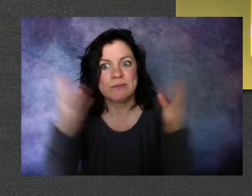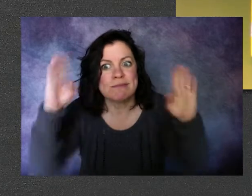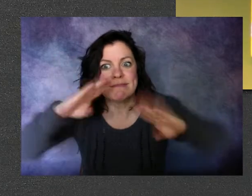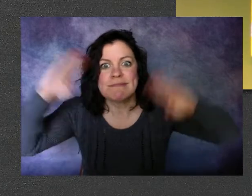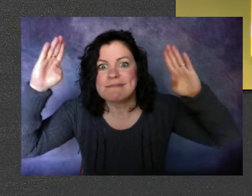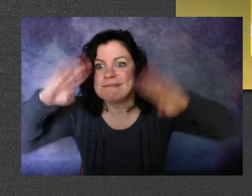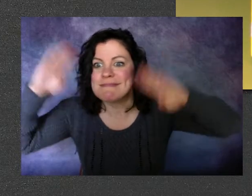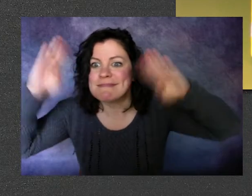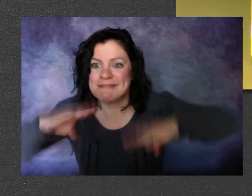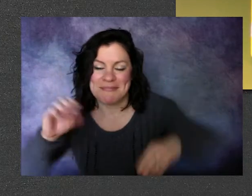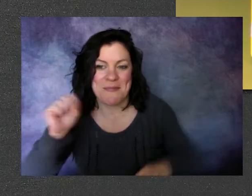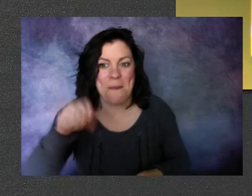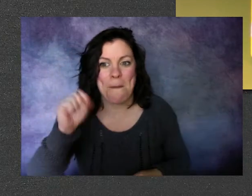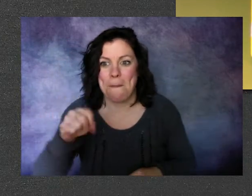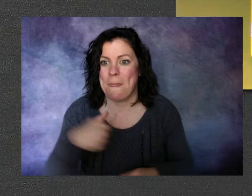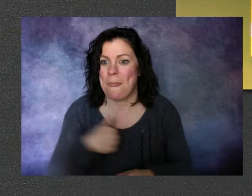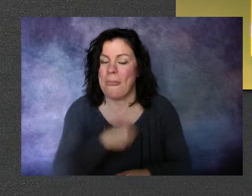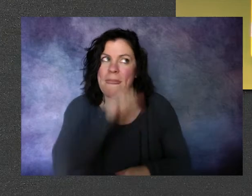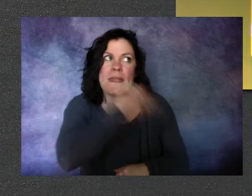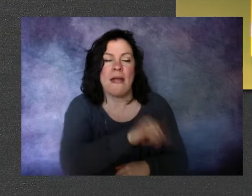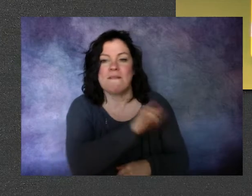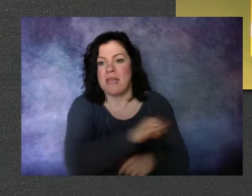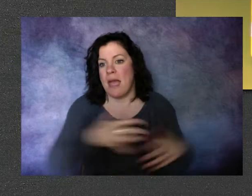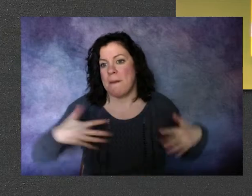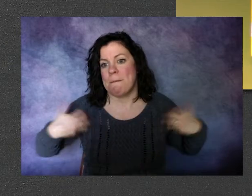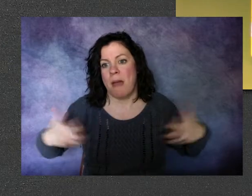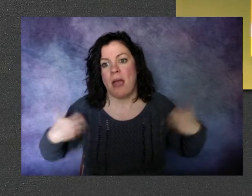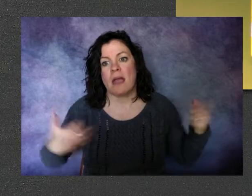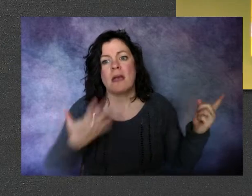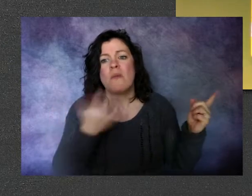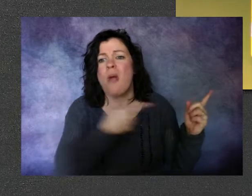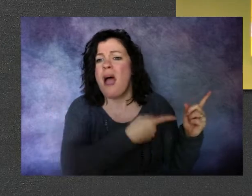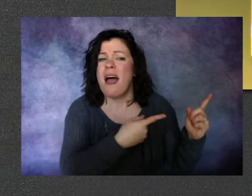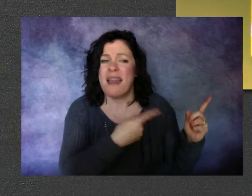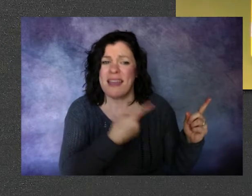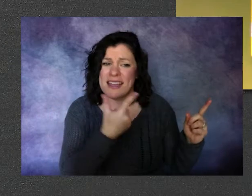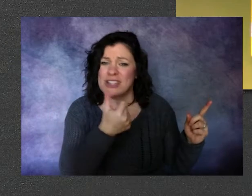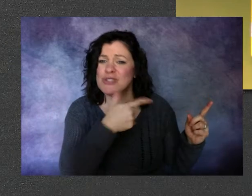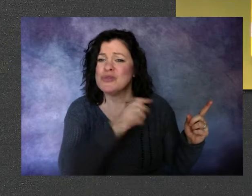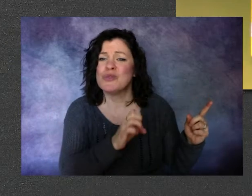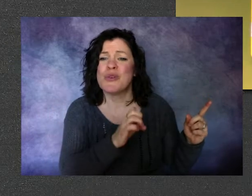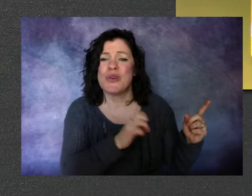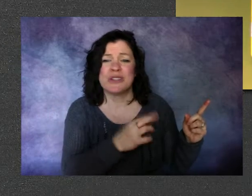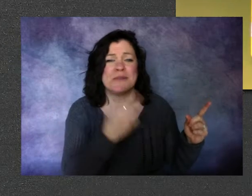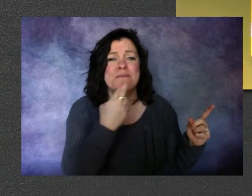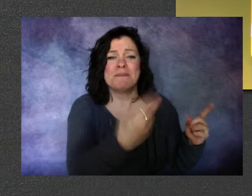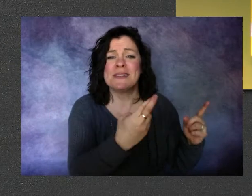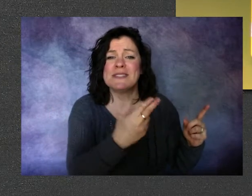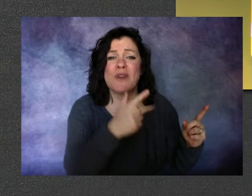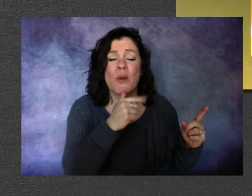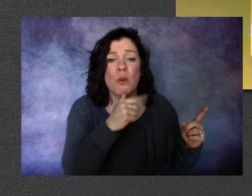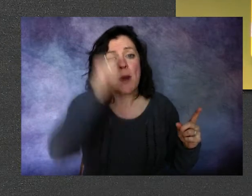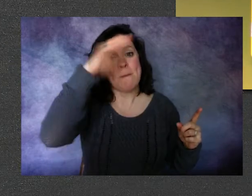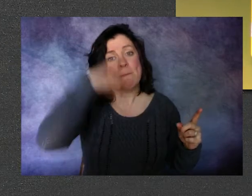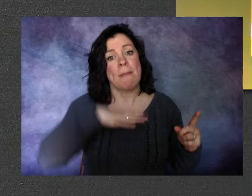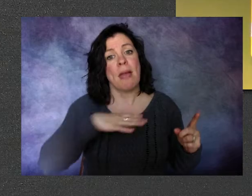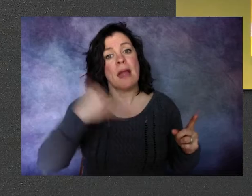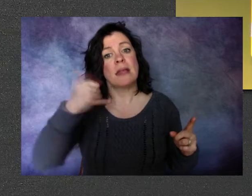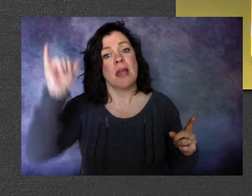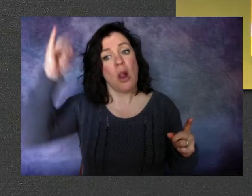But you want to know what I love about that monkey too? I love George's best friend, the man in the yellow hat.